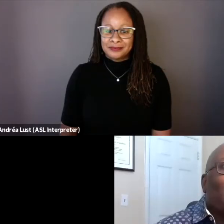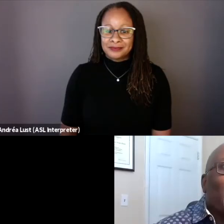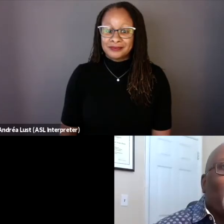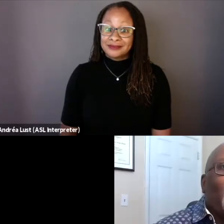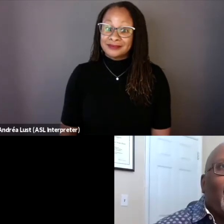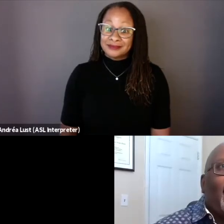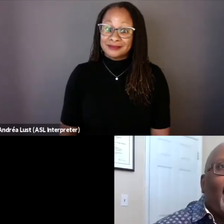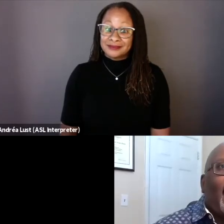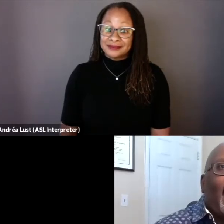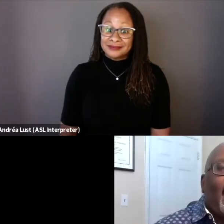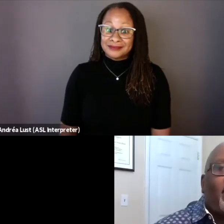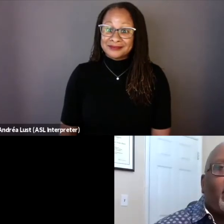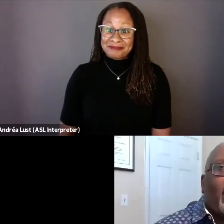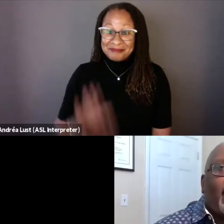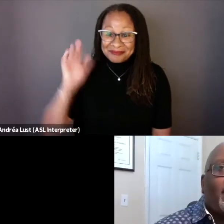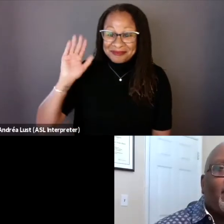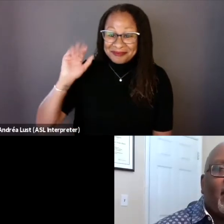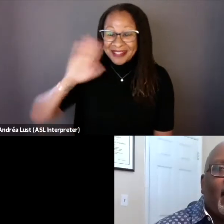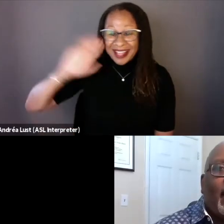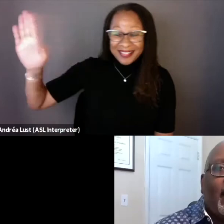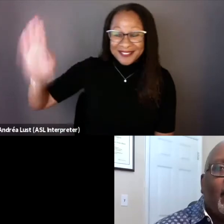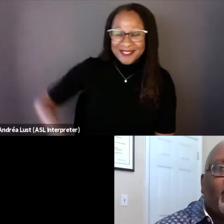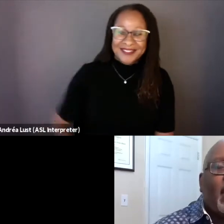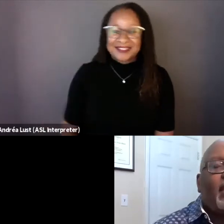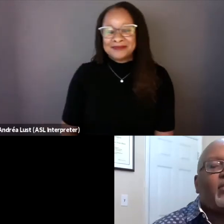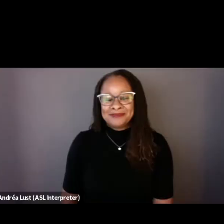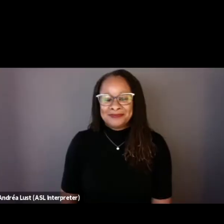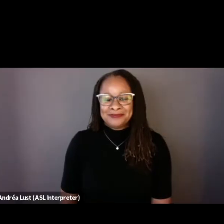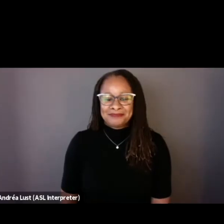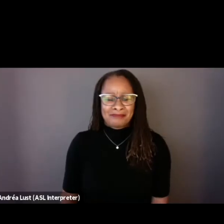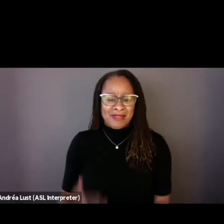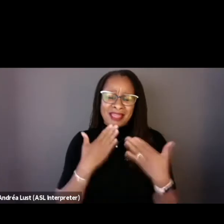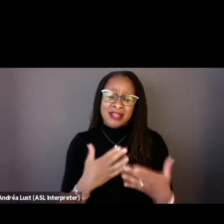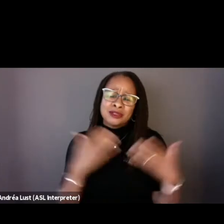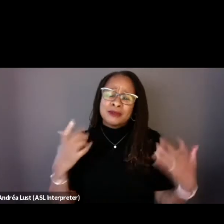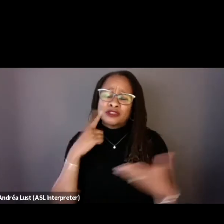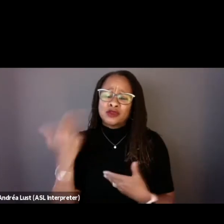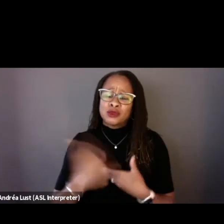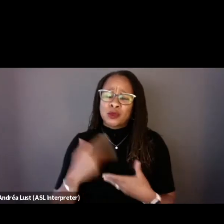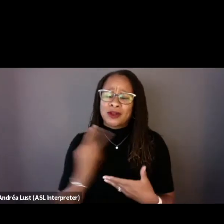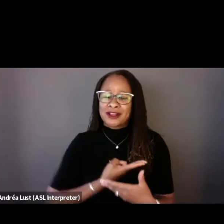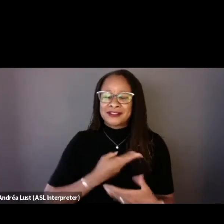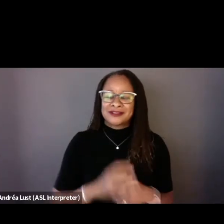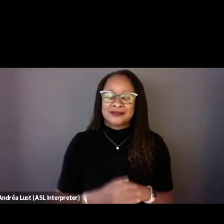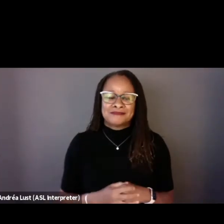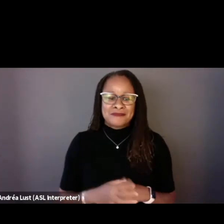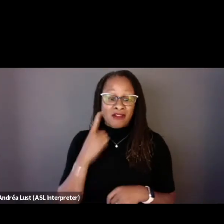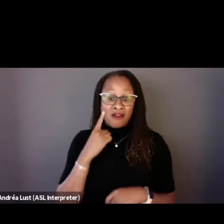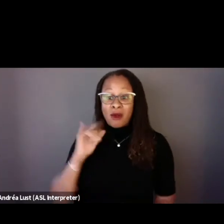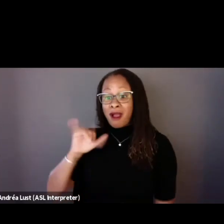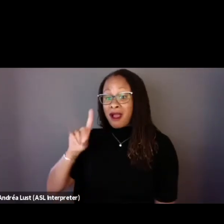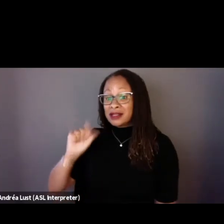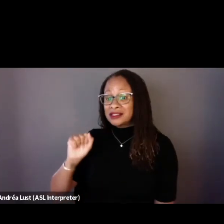Hey, Eric. - Hey, everybody. Thank you so much for joining us for the IDA's virtual panel discussion